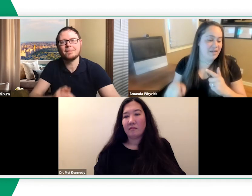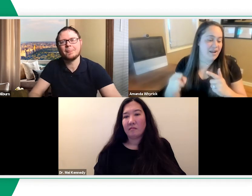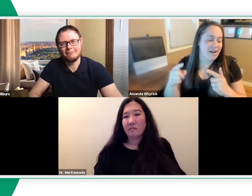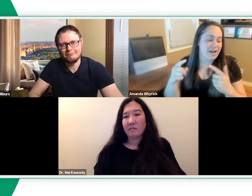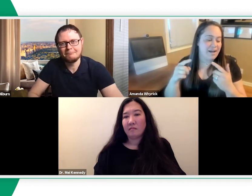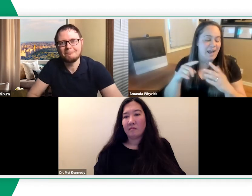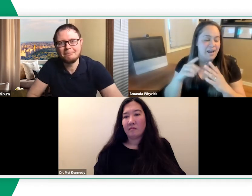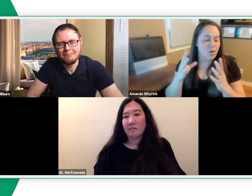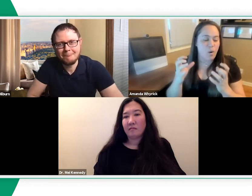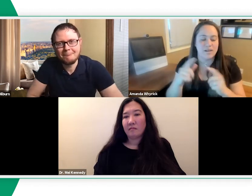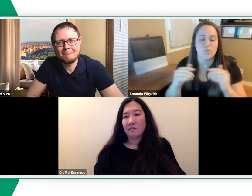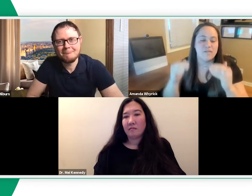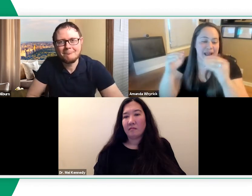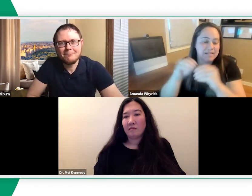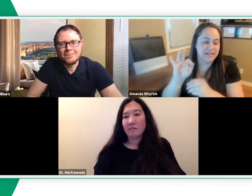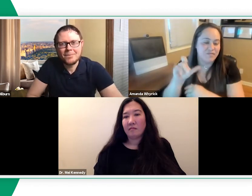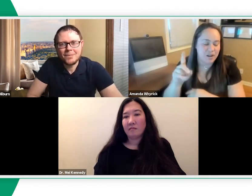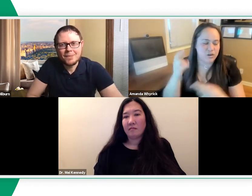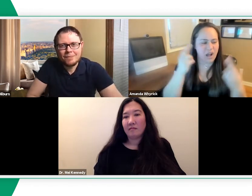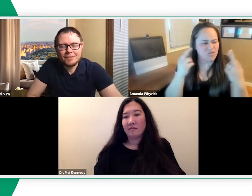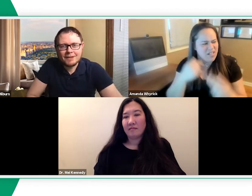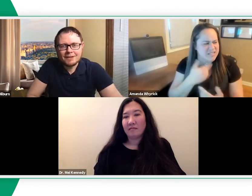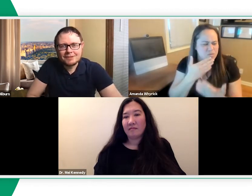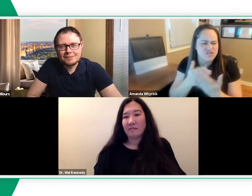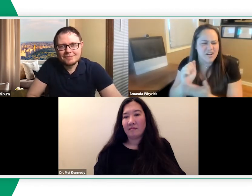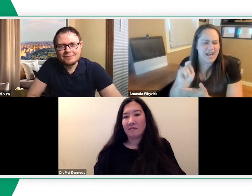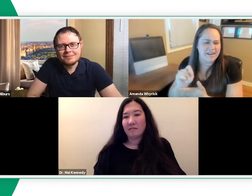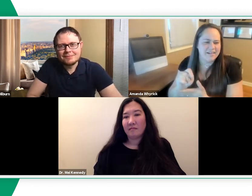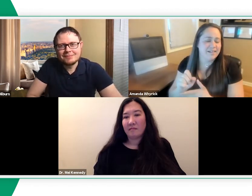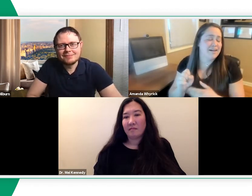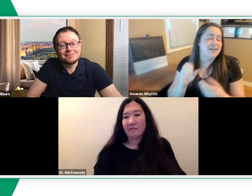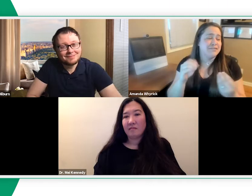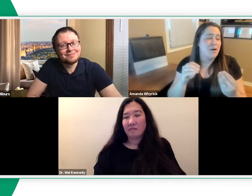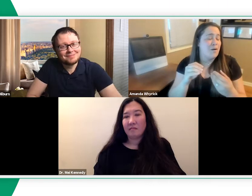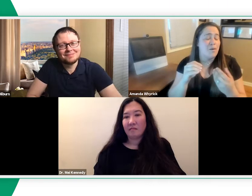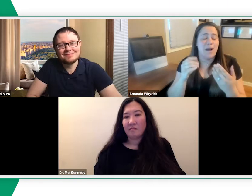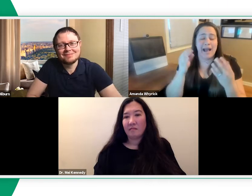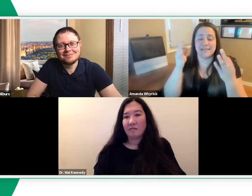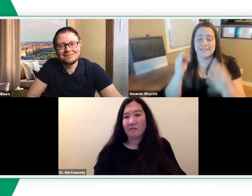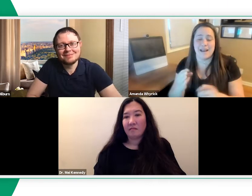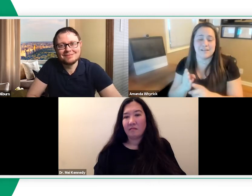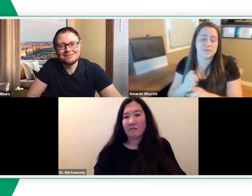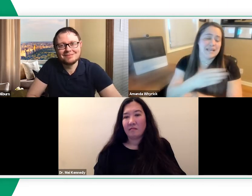And then I wanted to advance in the field, and I realized I was good at it. So I decided